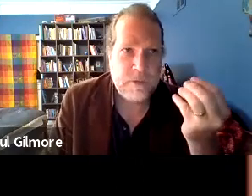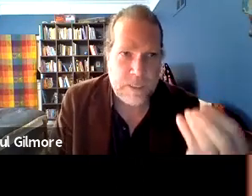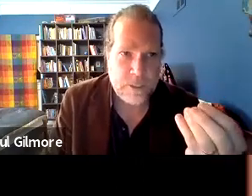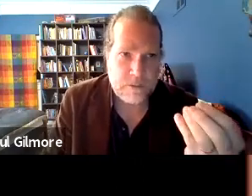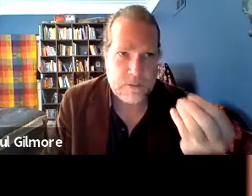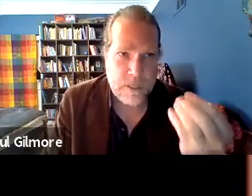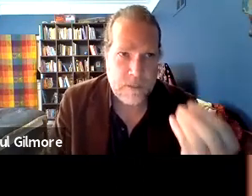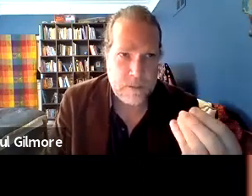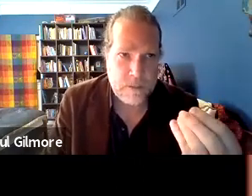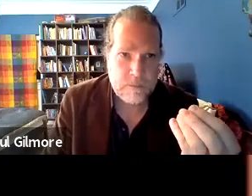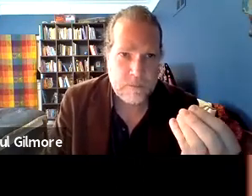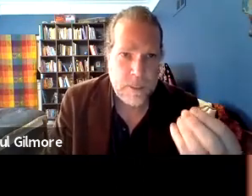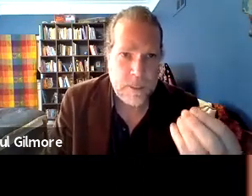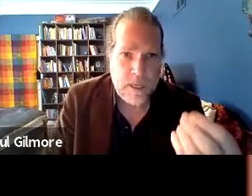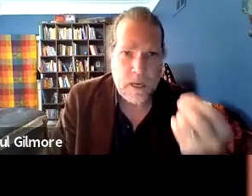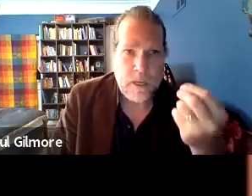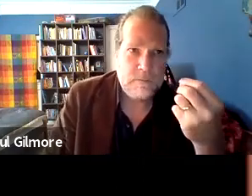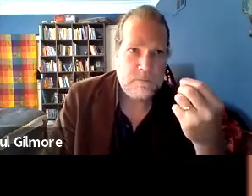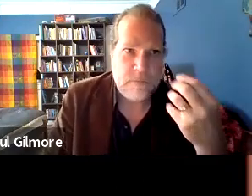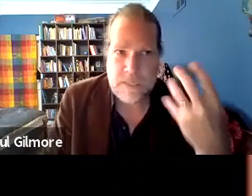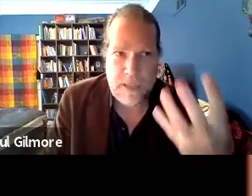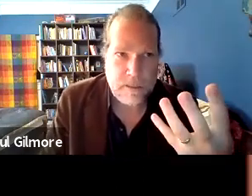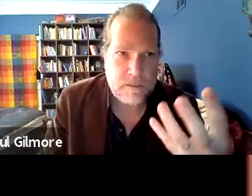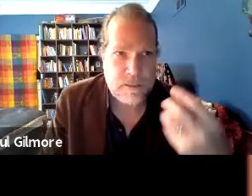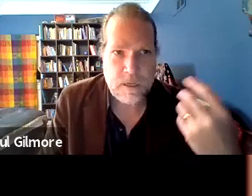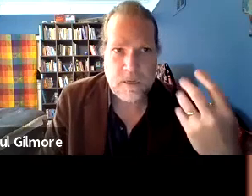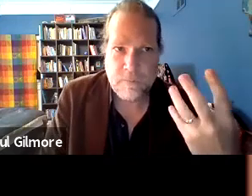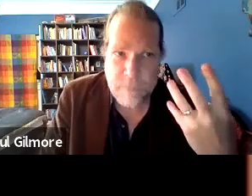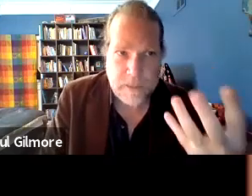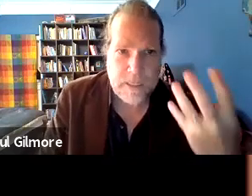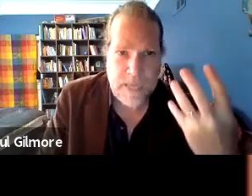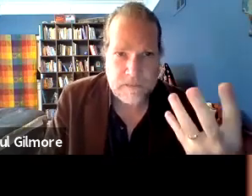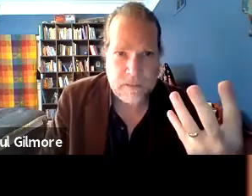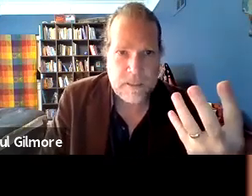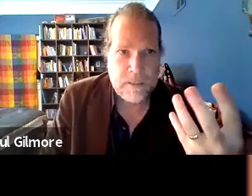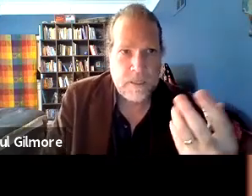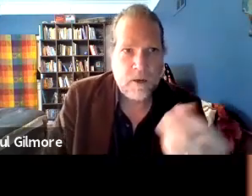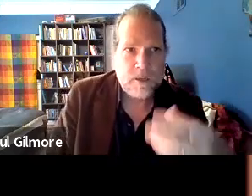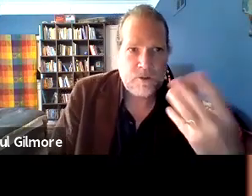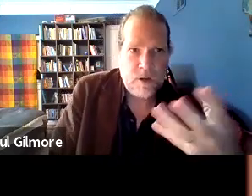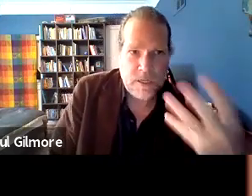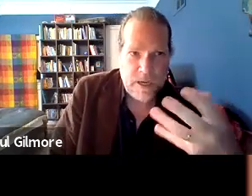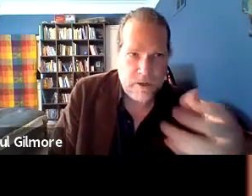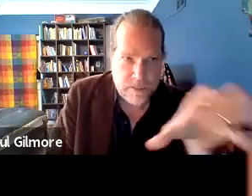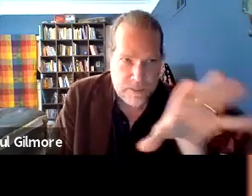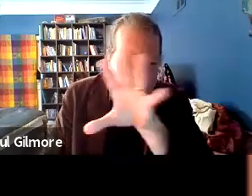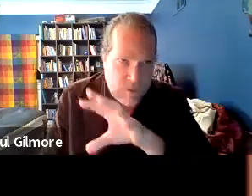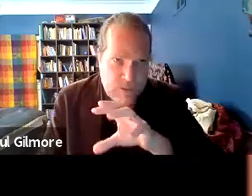religion come in. Italians are mainly Catholic, austro Hungarians, these folks,